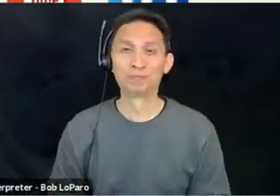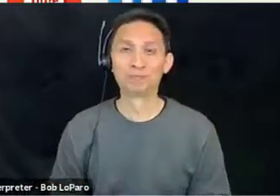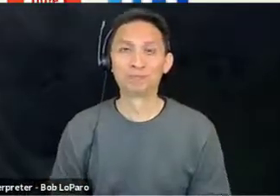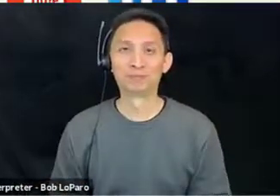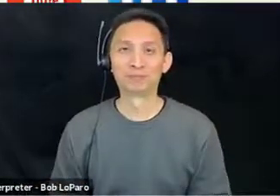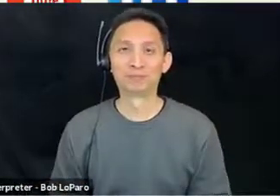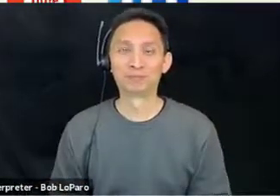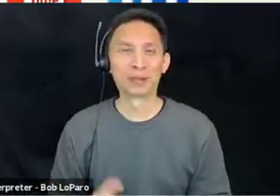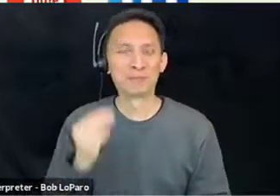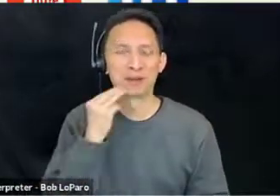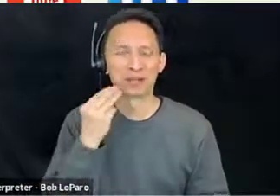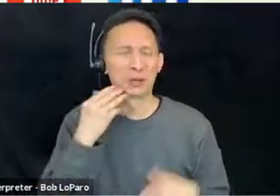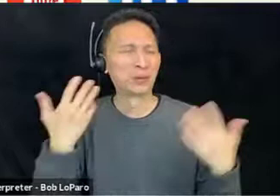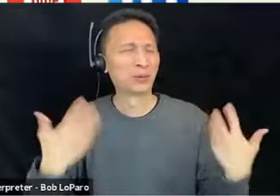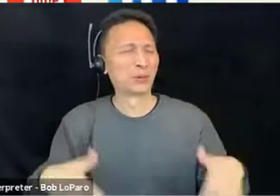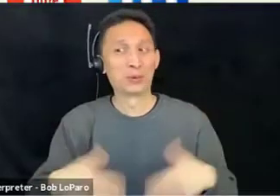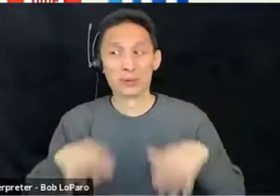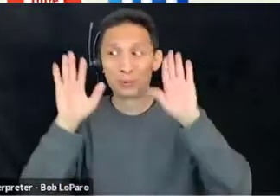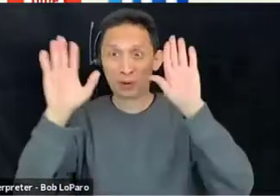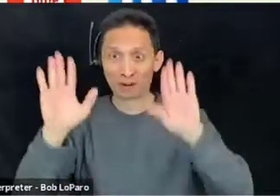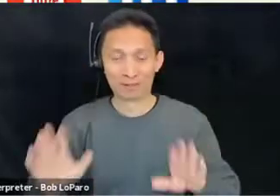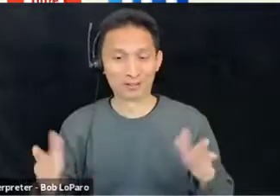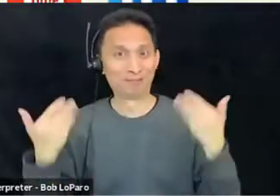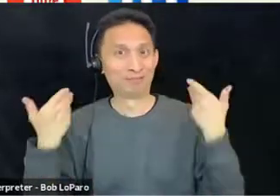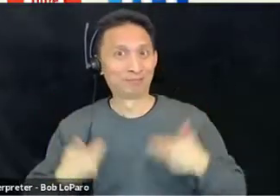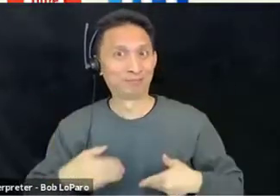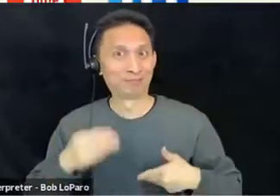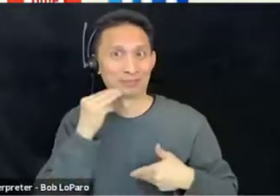[Marilyn] You guys are wonderful. This is Marilyn speaking, thank you so much.